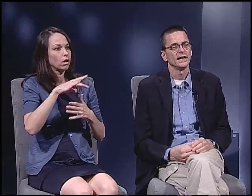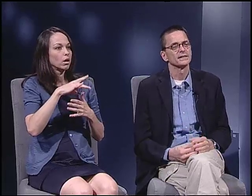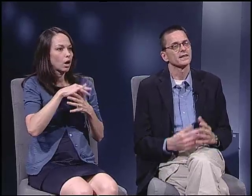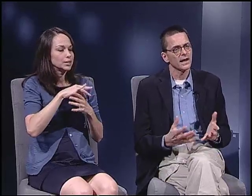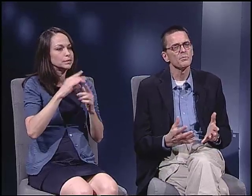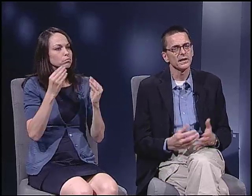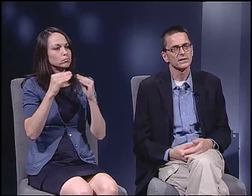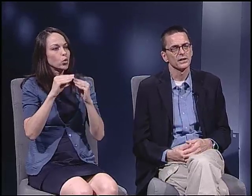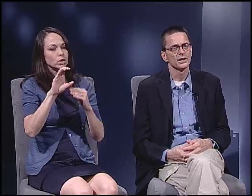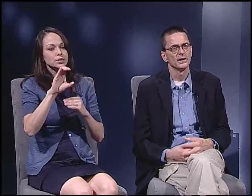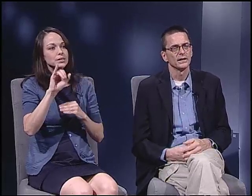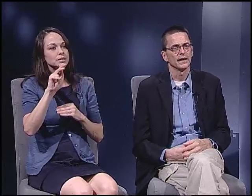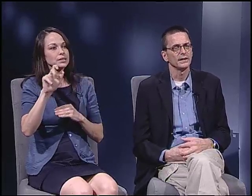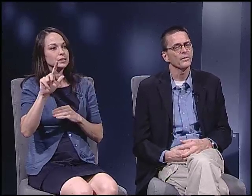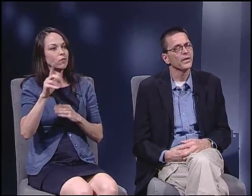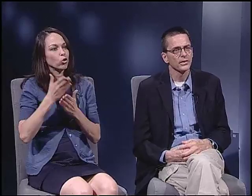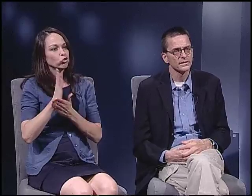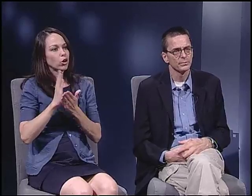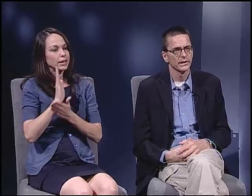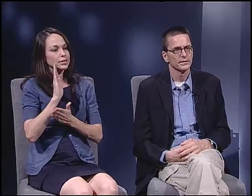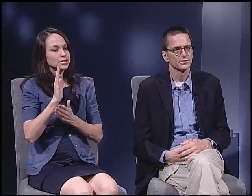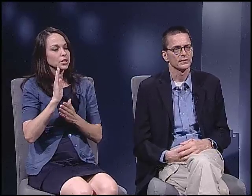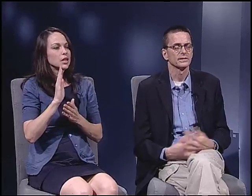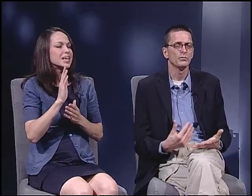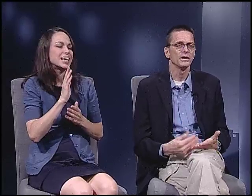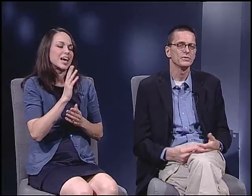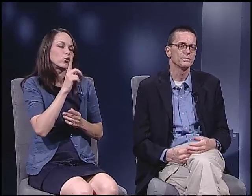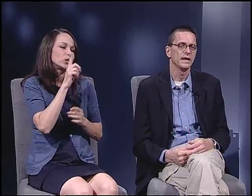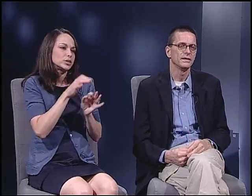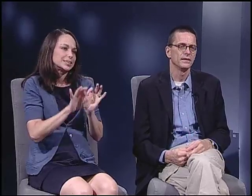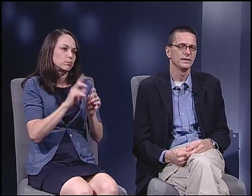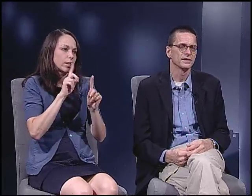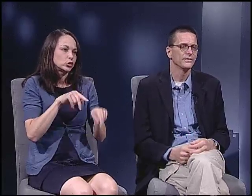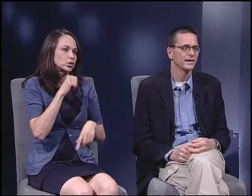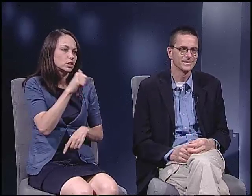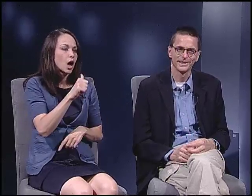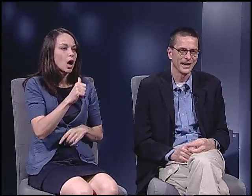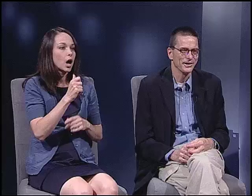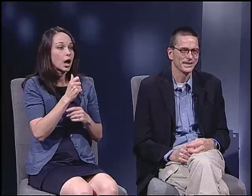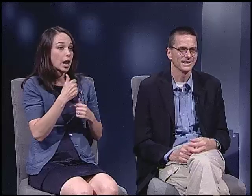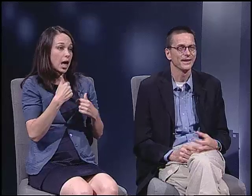It's a complex argument and I don't think there are simple answers. Someone who has made his living, his entire adult life